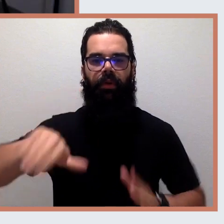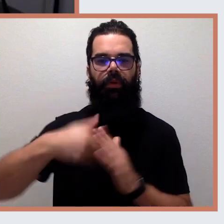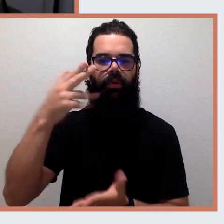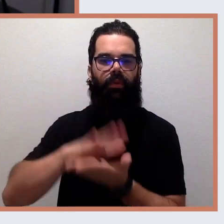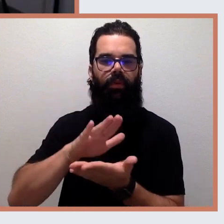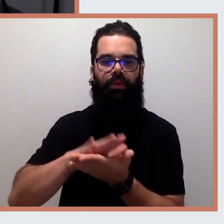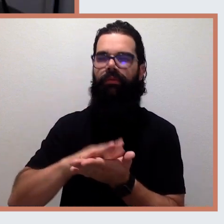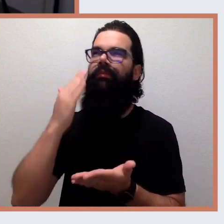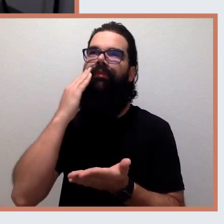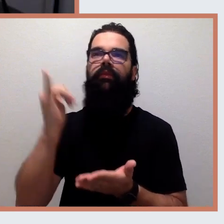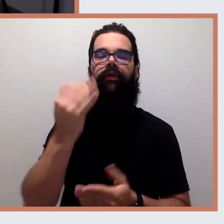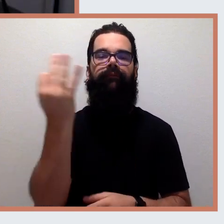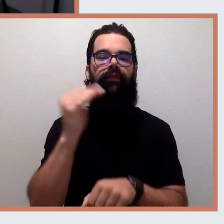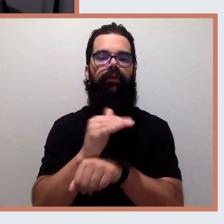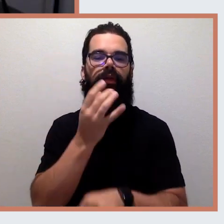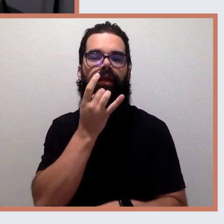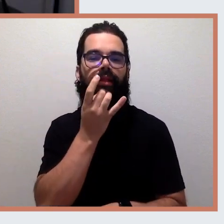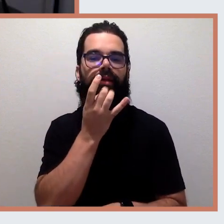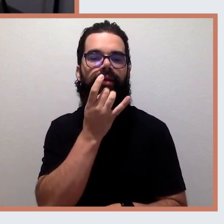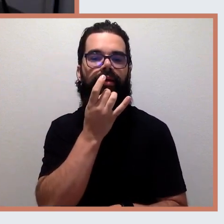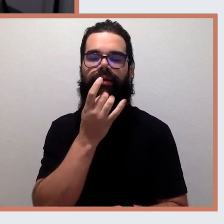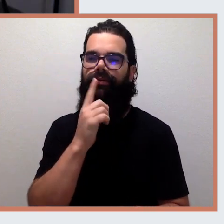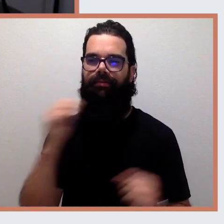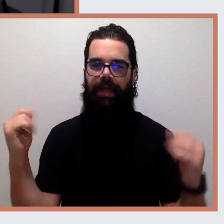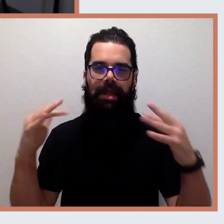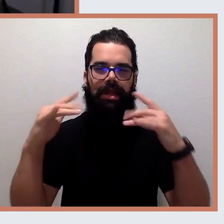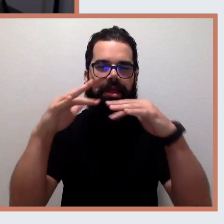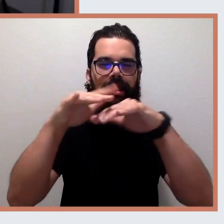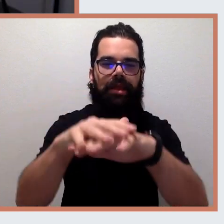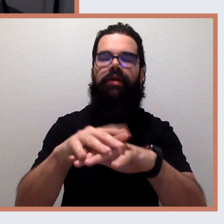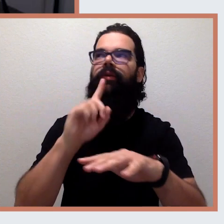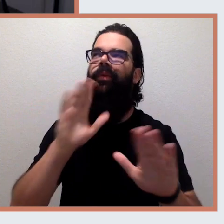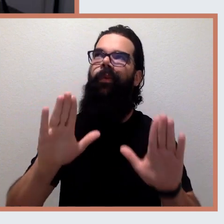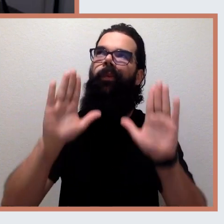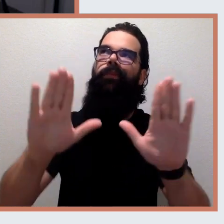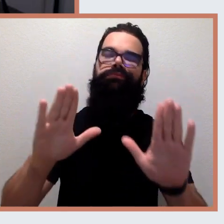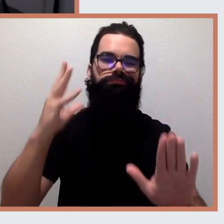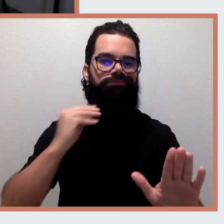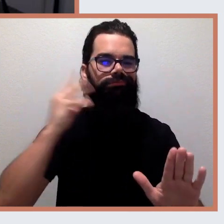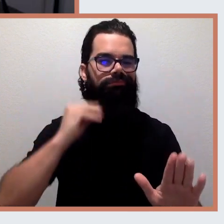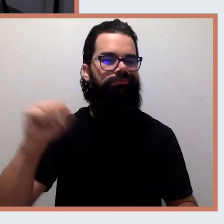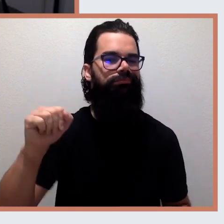so in high school, they're all about Friday night lights, so it was really really awesome, a great experience,